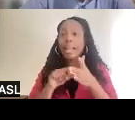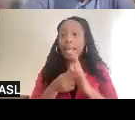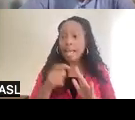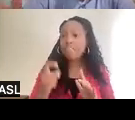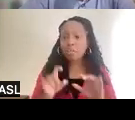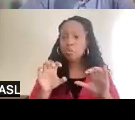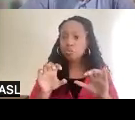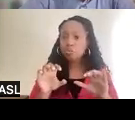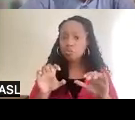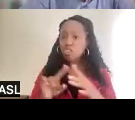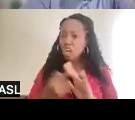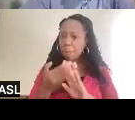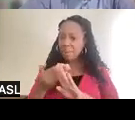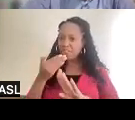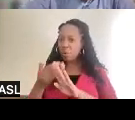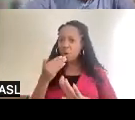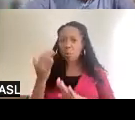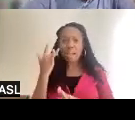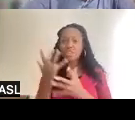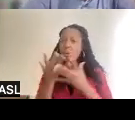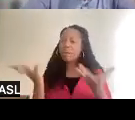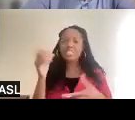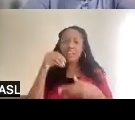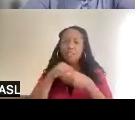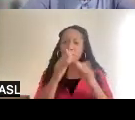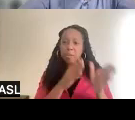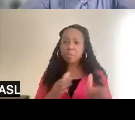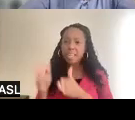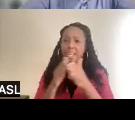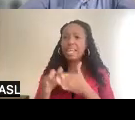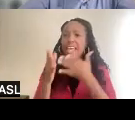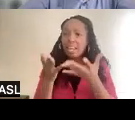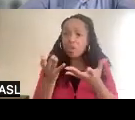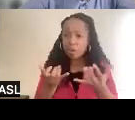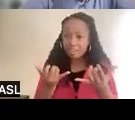much much that goes into it and we want to have our working years to plan through this we want to